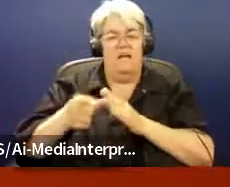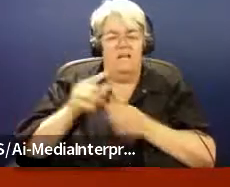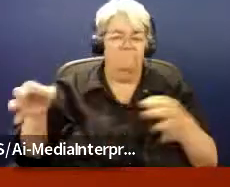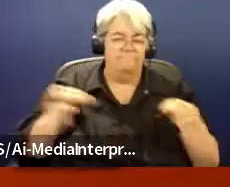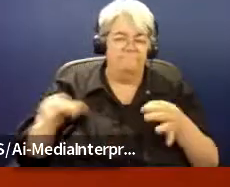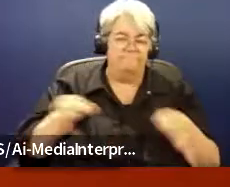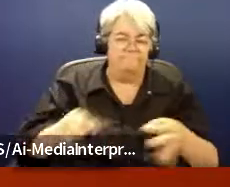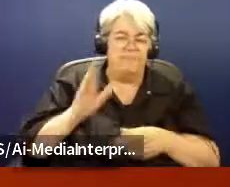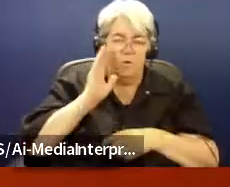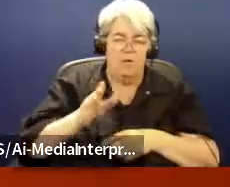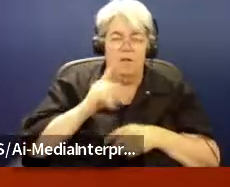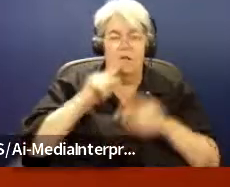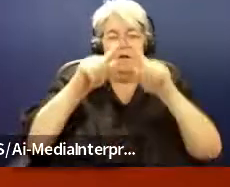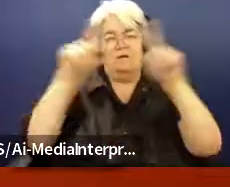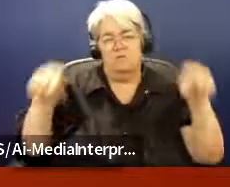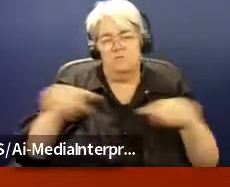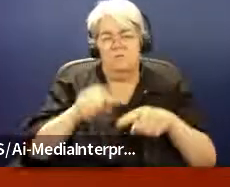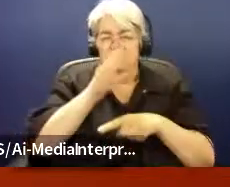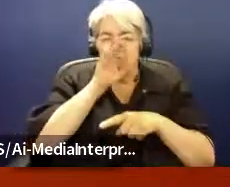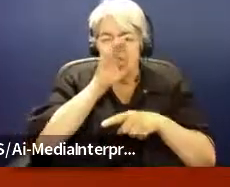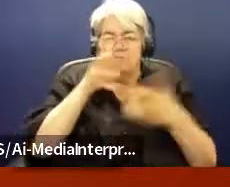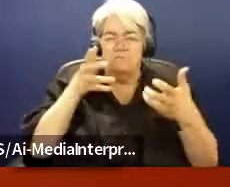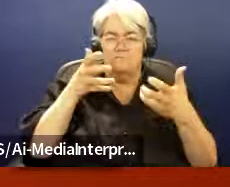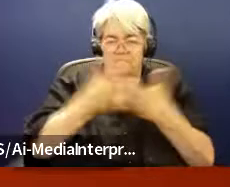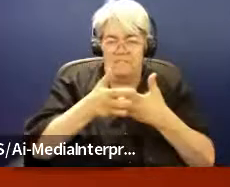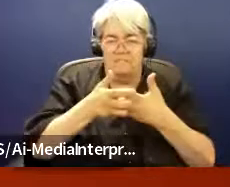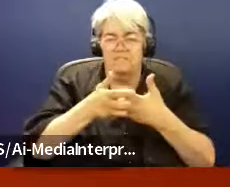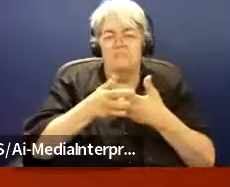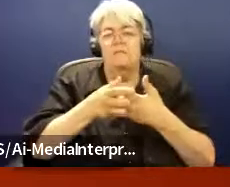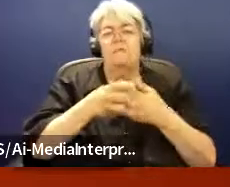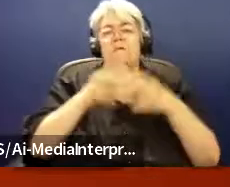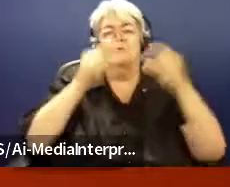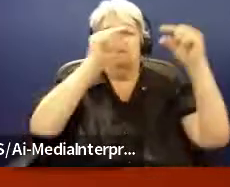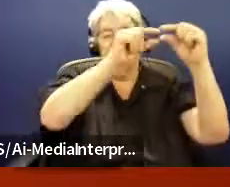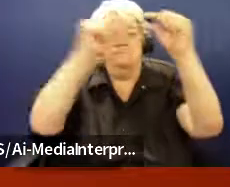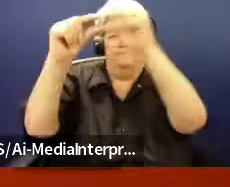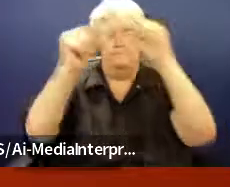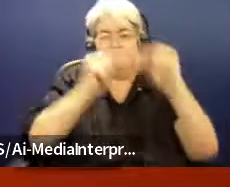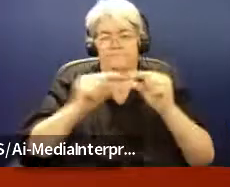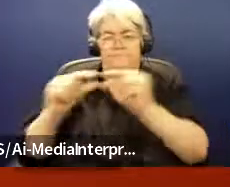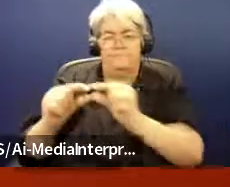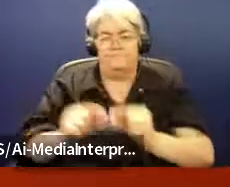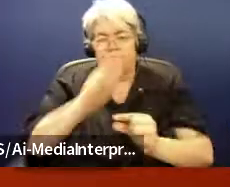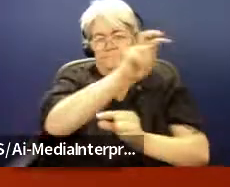assistive technology so the hidden infrastructure needs to be there, the landmarks need to be there, Matt is the